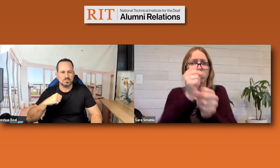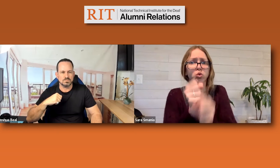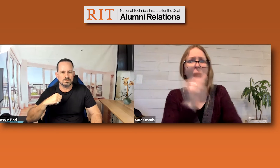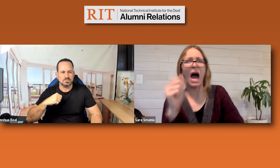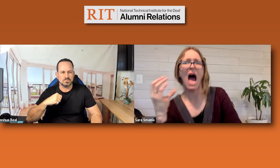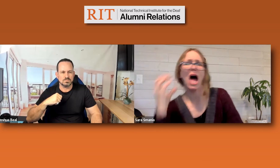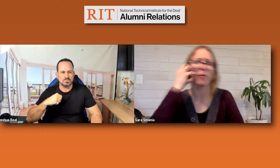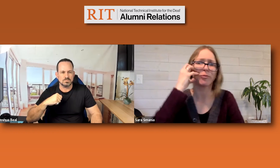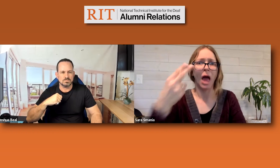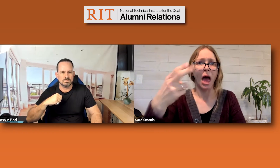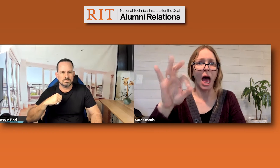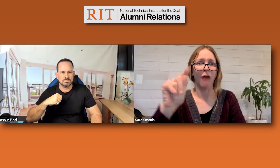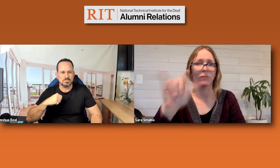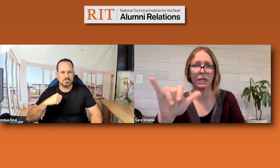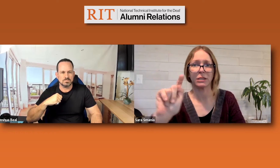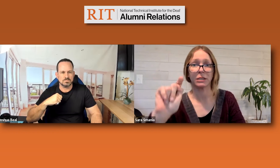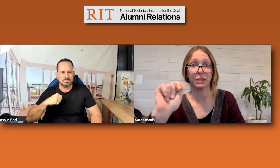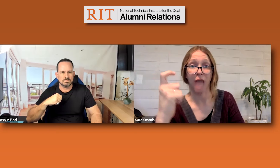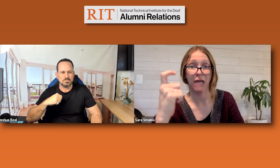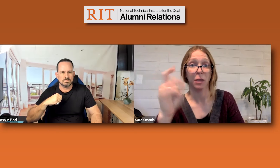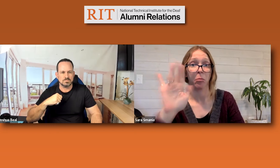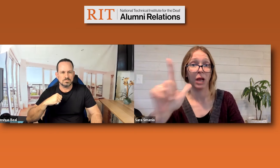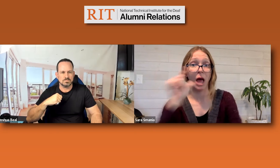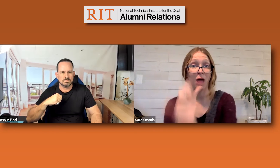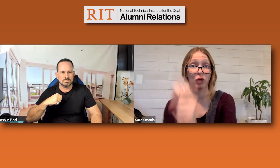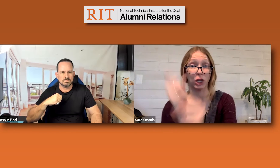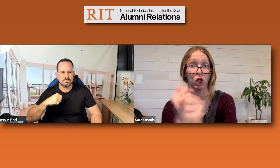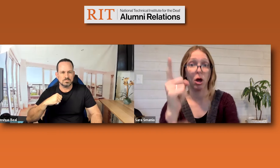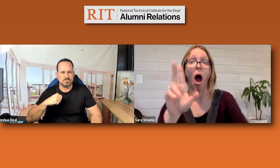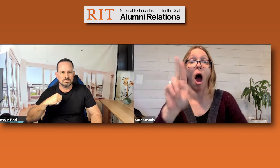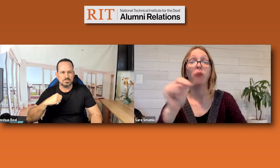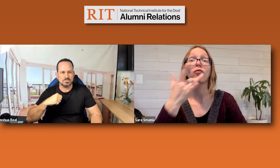which will produce a hefty tax bill every year.